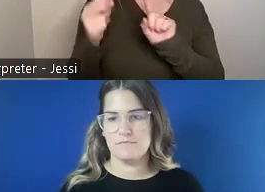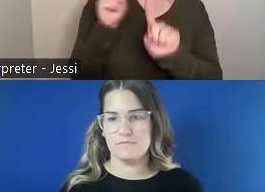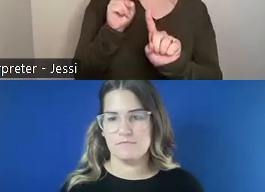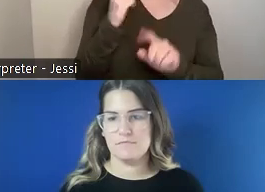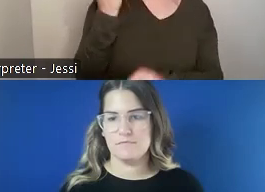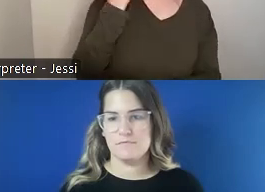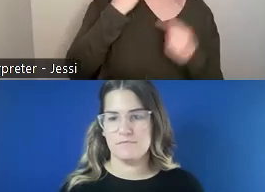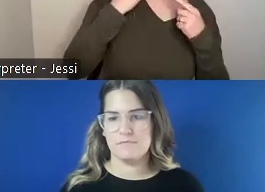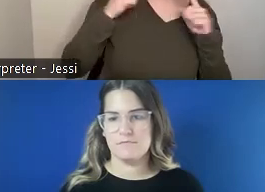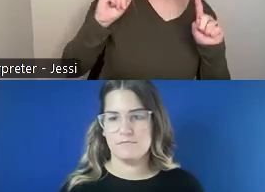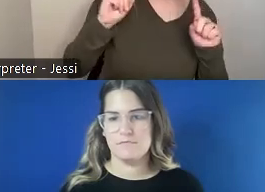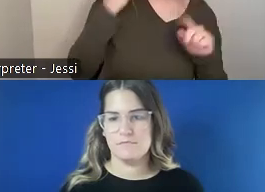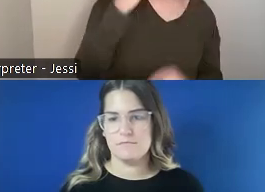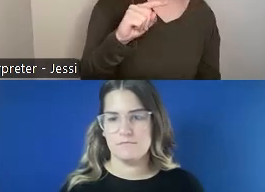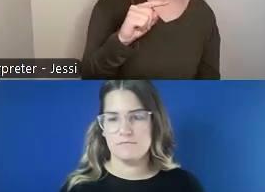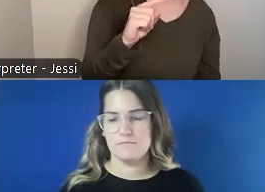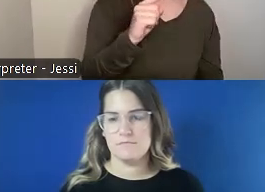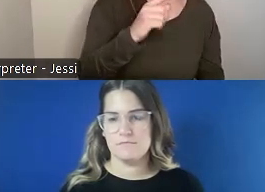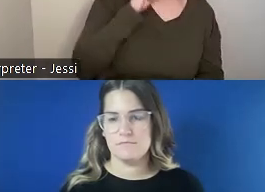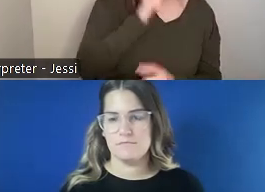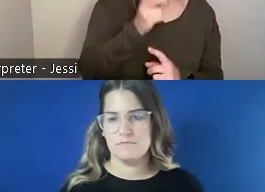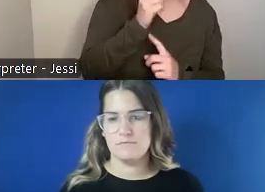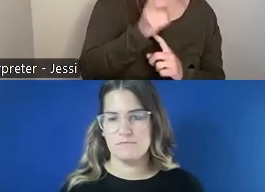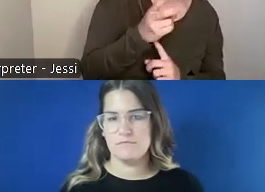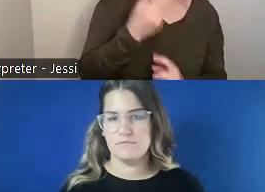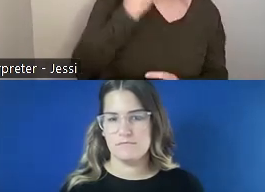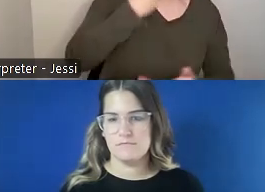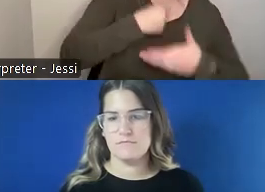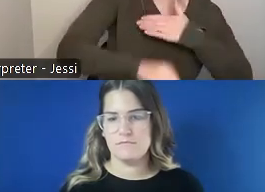sense for a twom minute old is not the same as what works and makes sense for a two-month-old